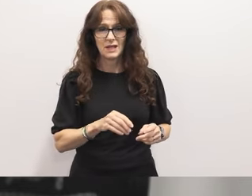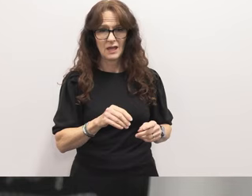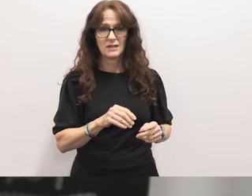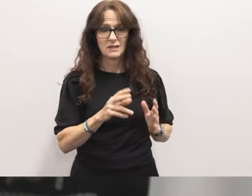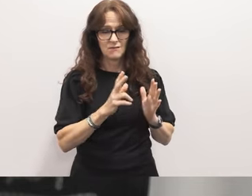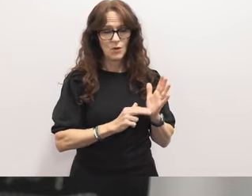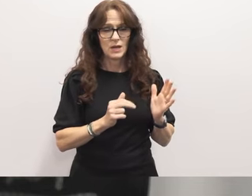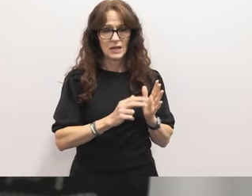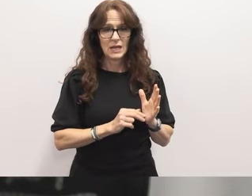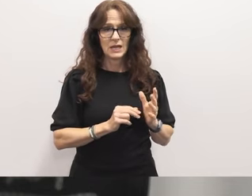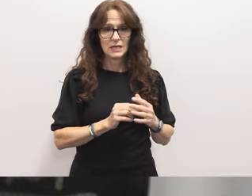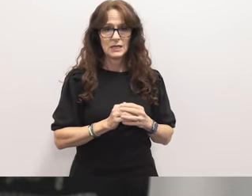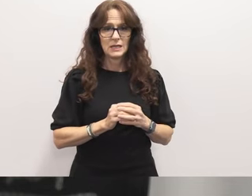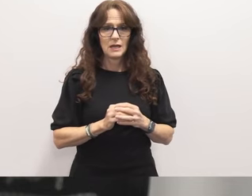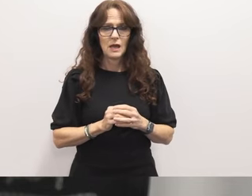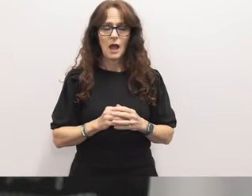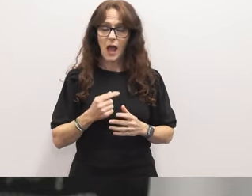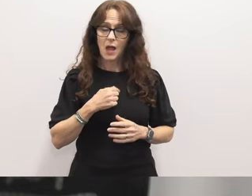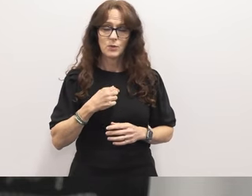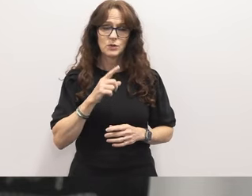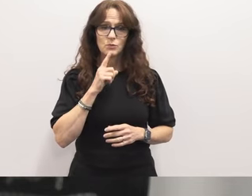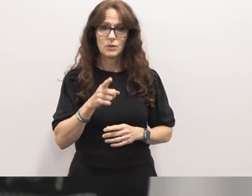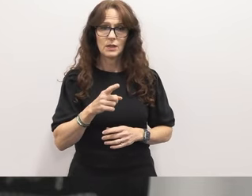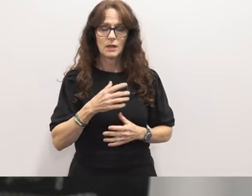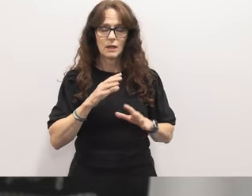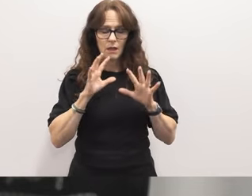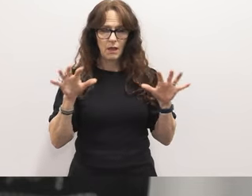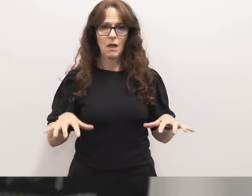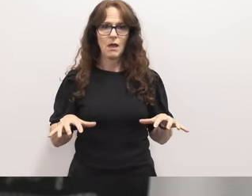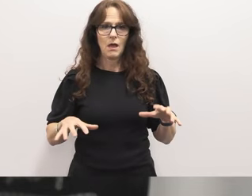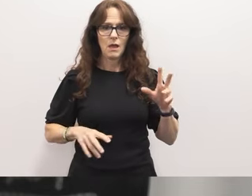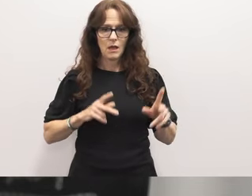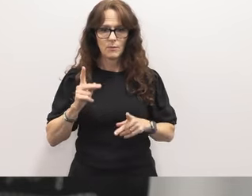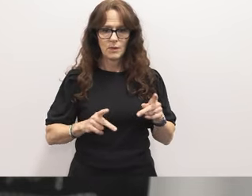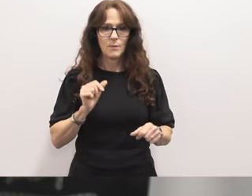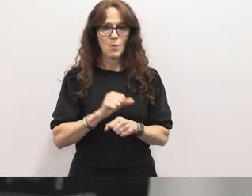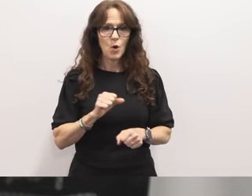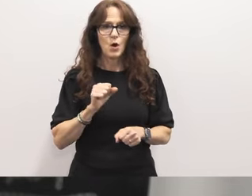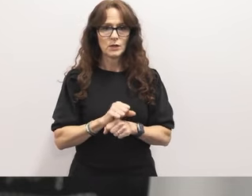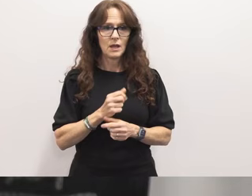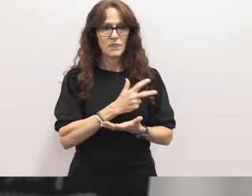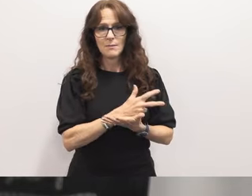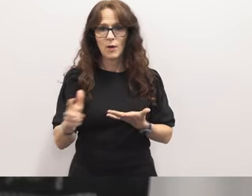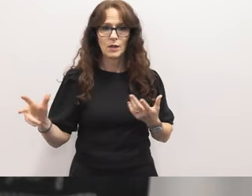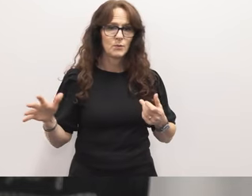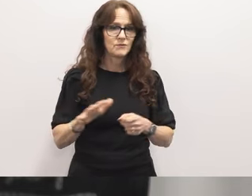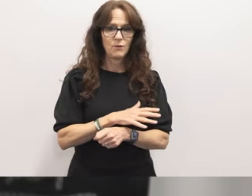I was really confounded because people were working. Like I said, the parking lot was full